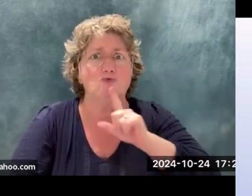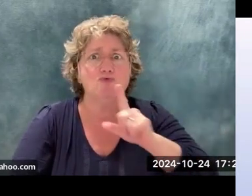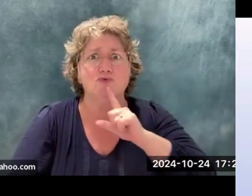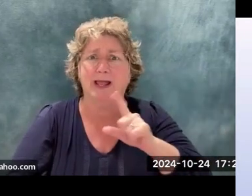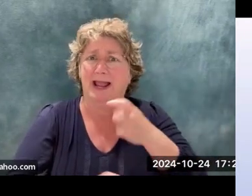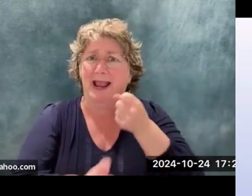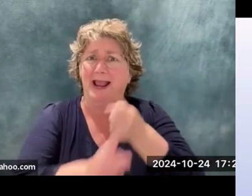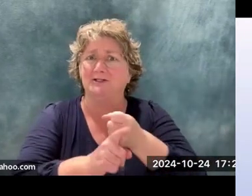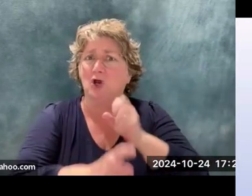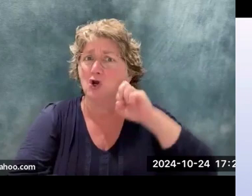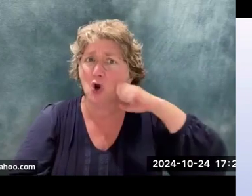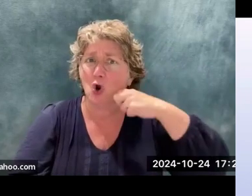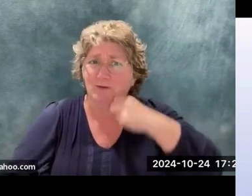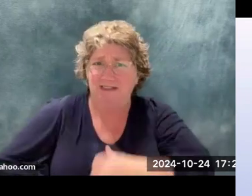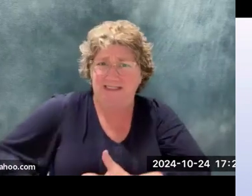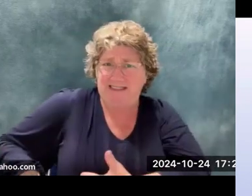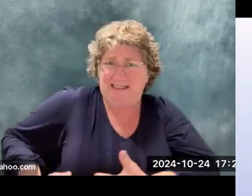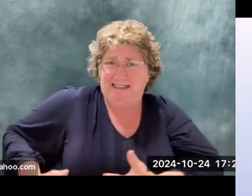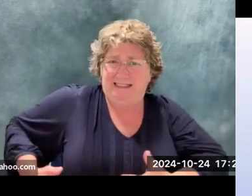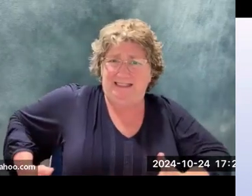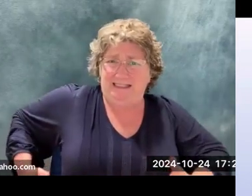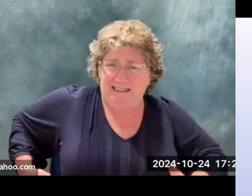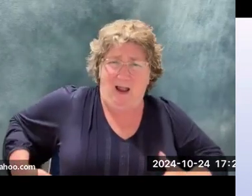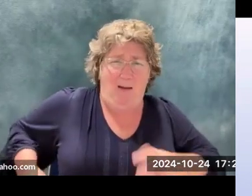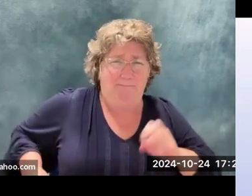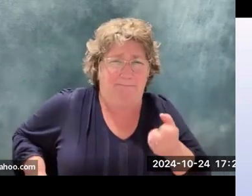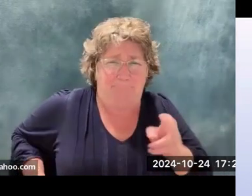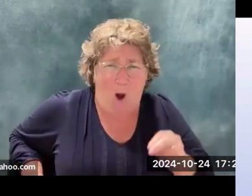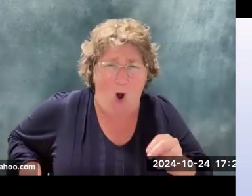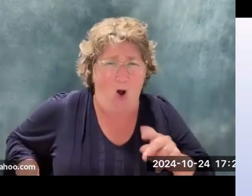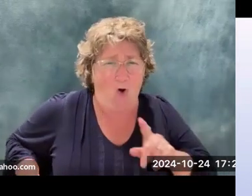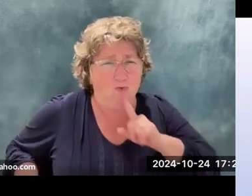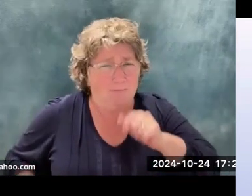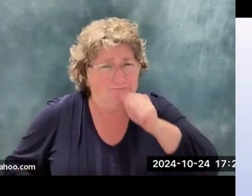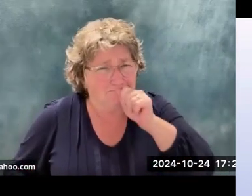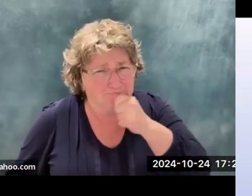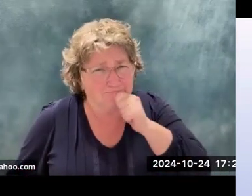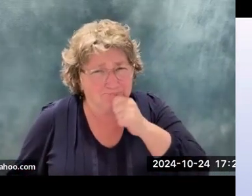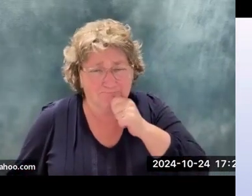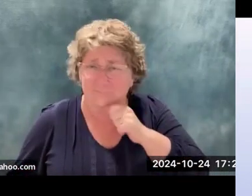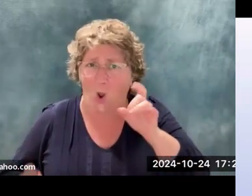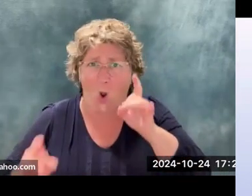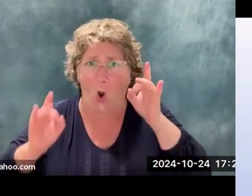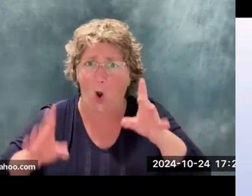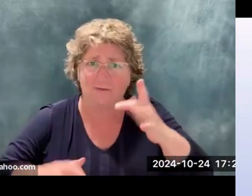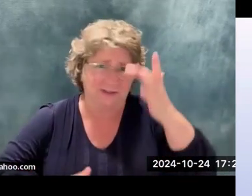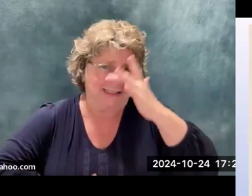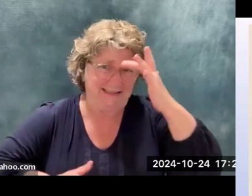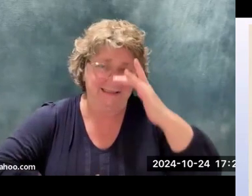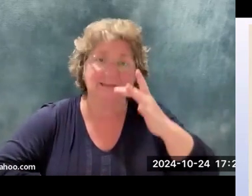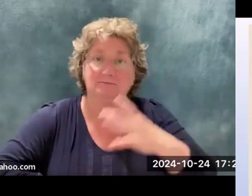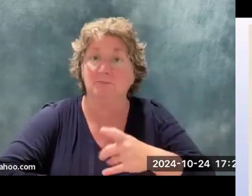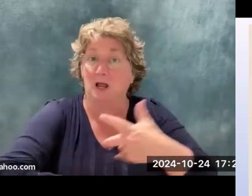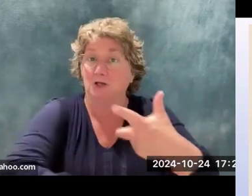So whether children or adults, we're very excited about the modern era of vaccines and the excellent